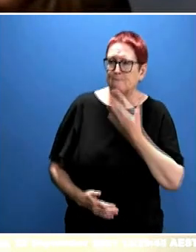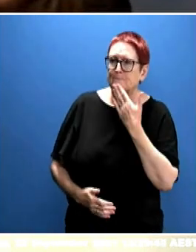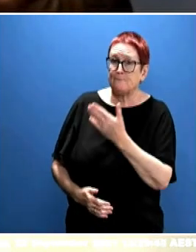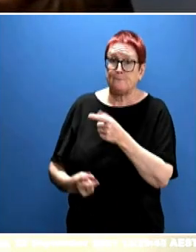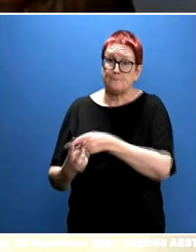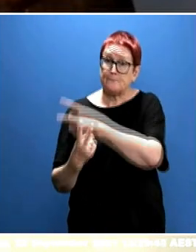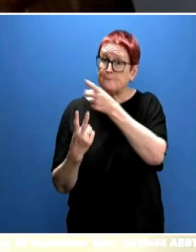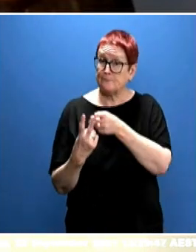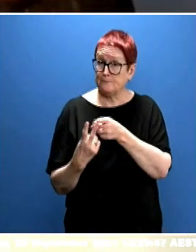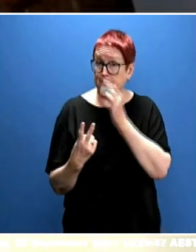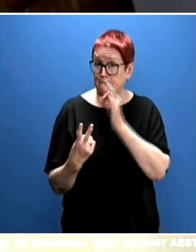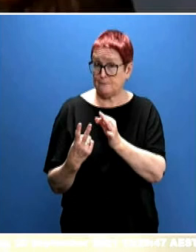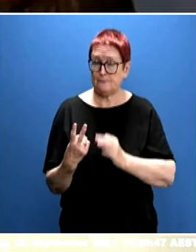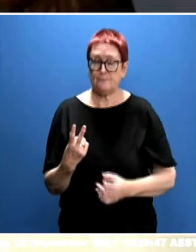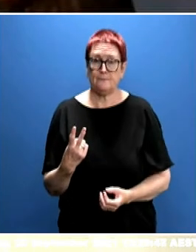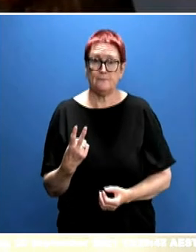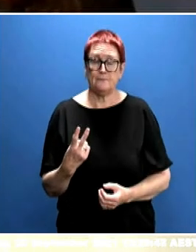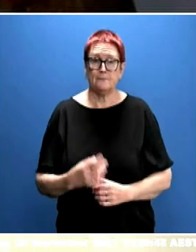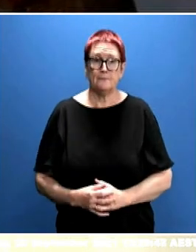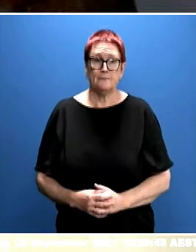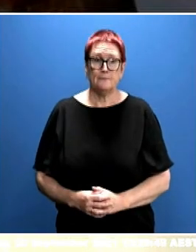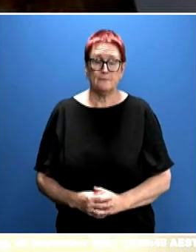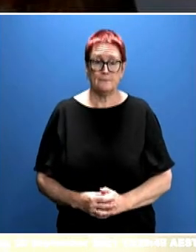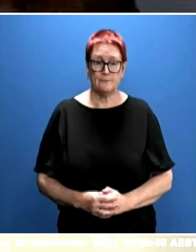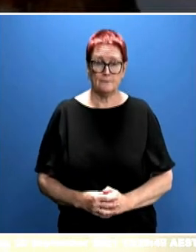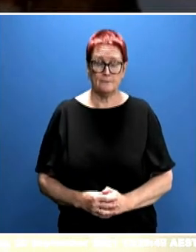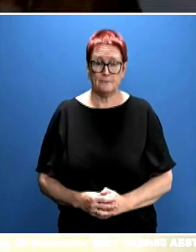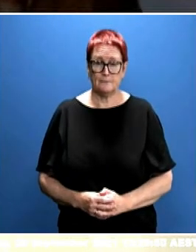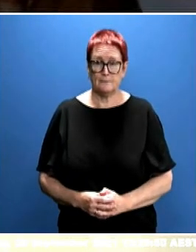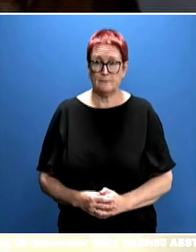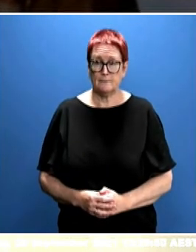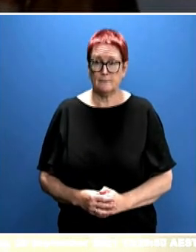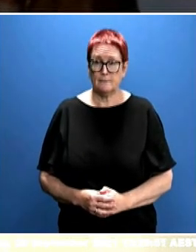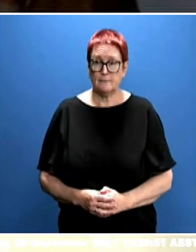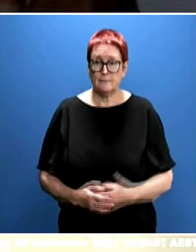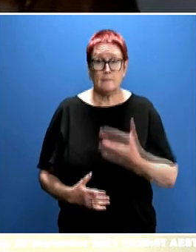Mr Collins, can I ask you if you have anything that you wish to add